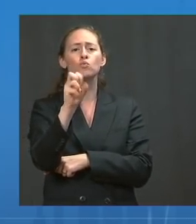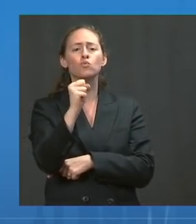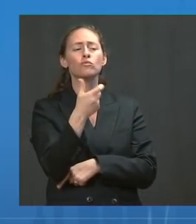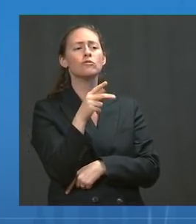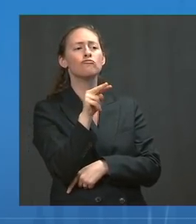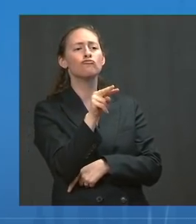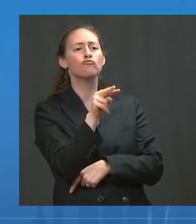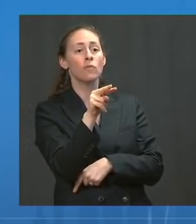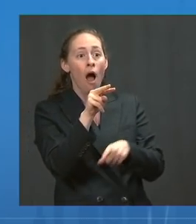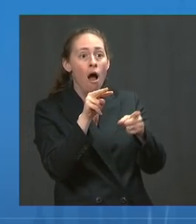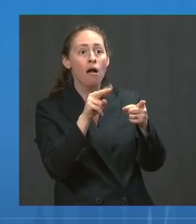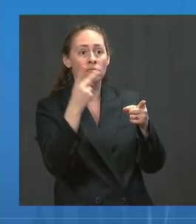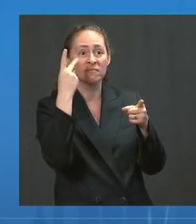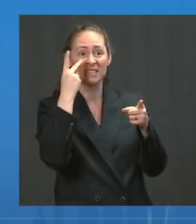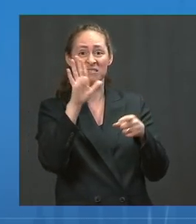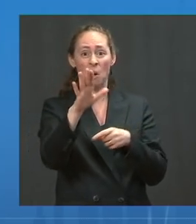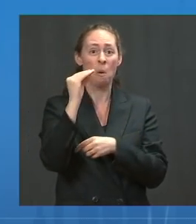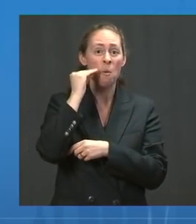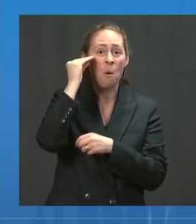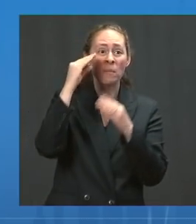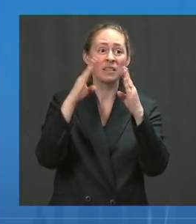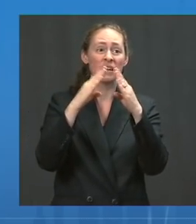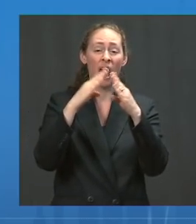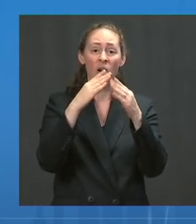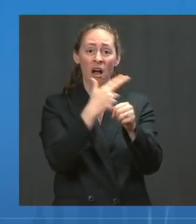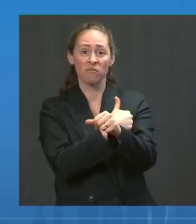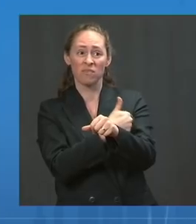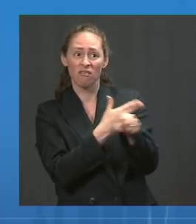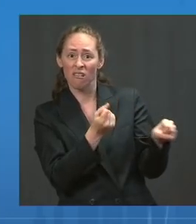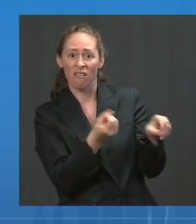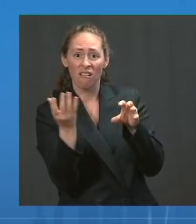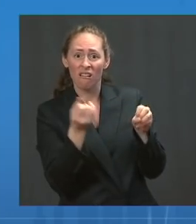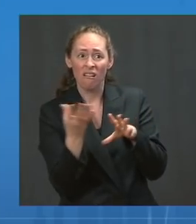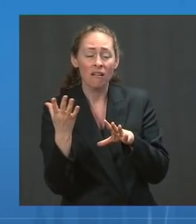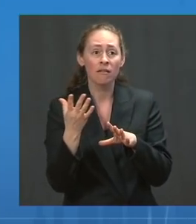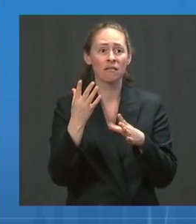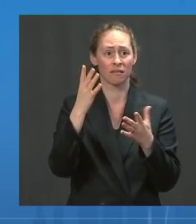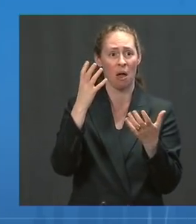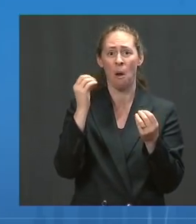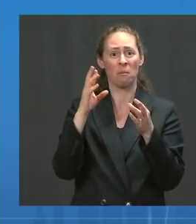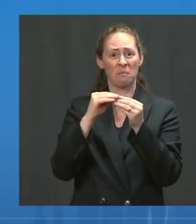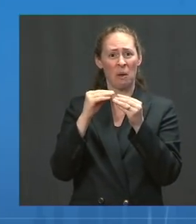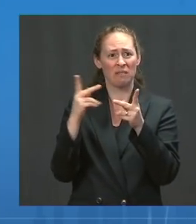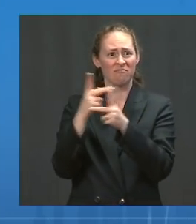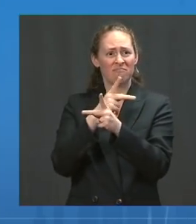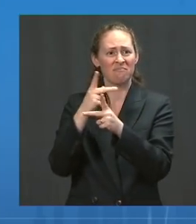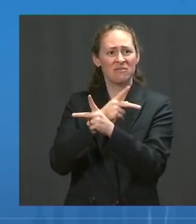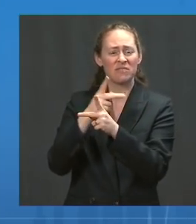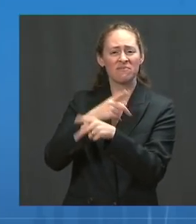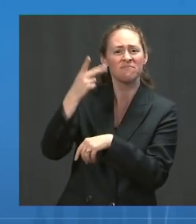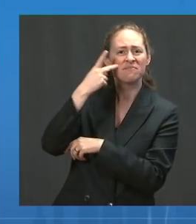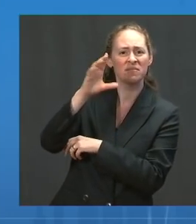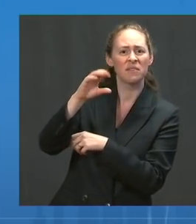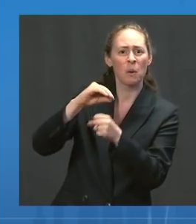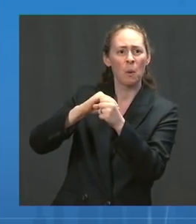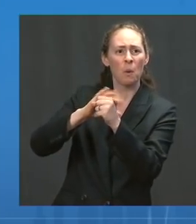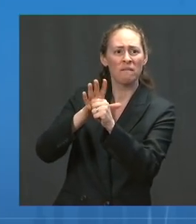Or scarier still, maybe COVID-19 sickness has tragically hit you or your community closer to home.